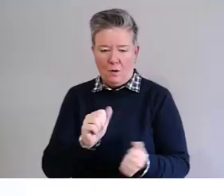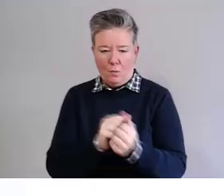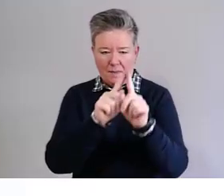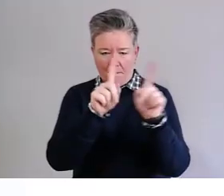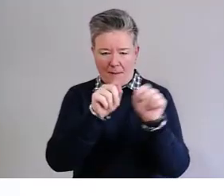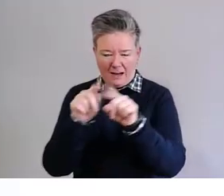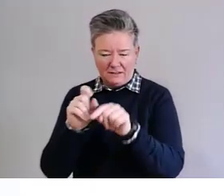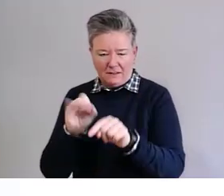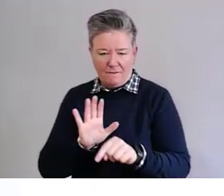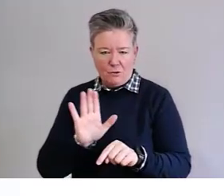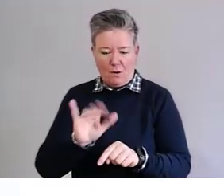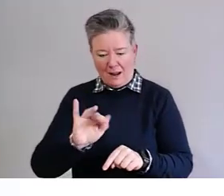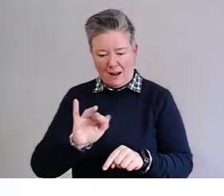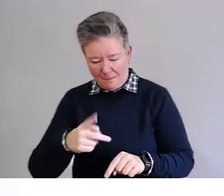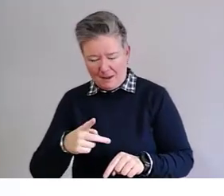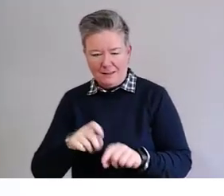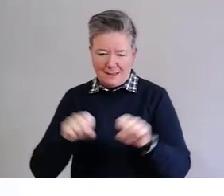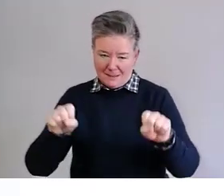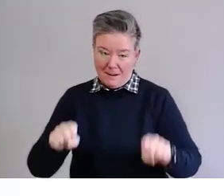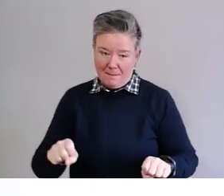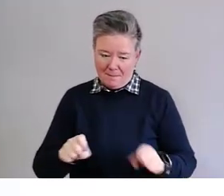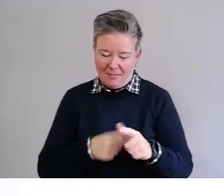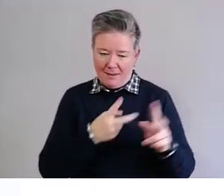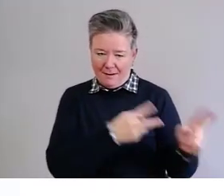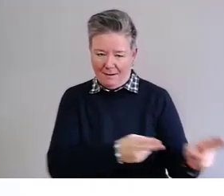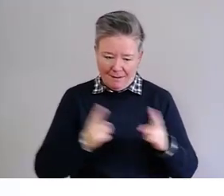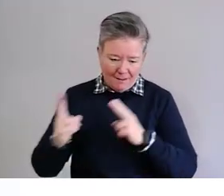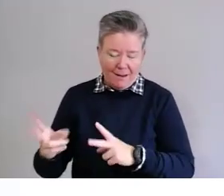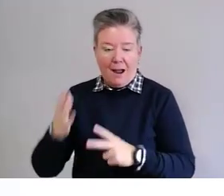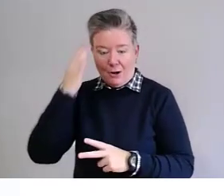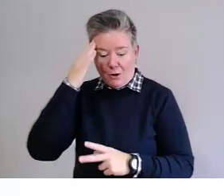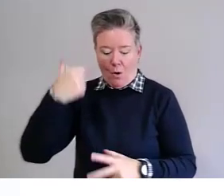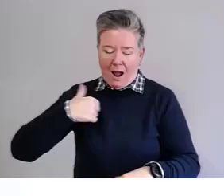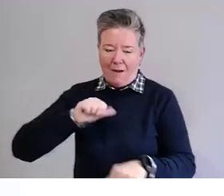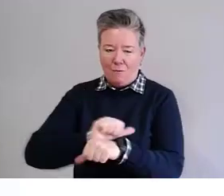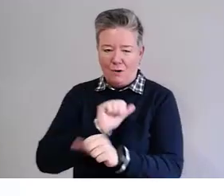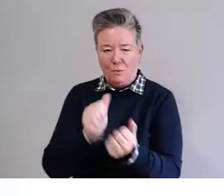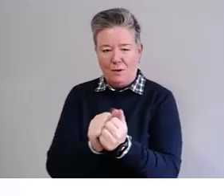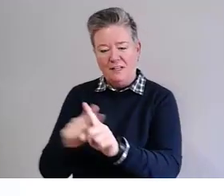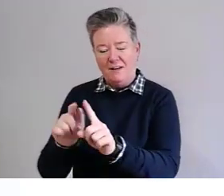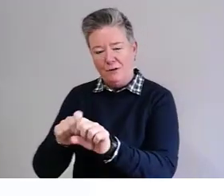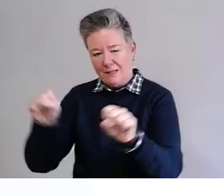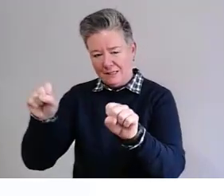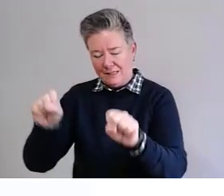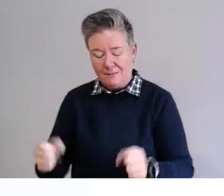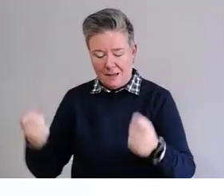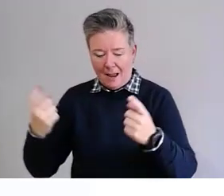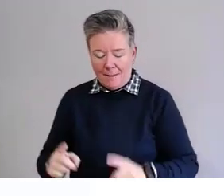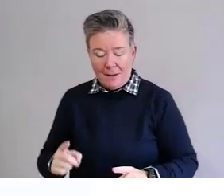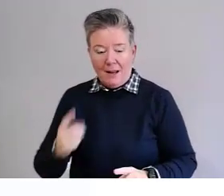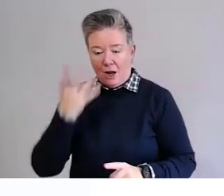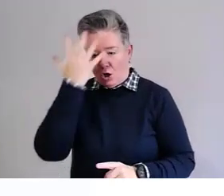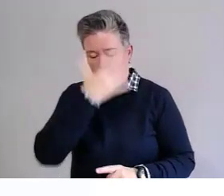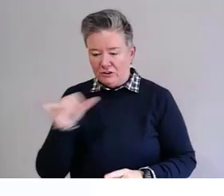of your IEP system. So I know I've worked in systems where it looks identical to this,